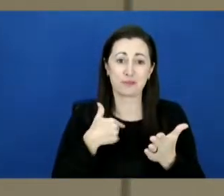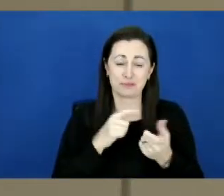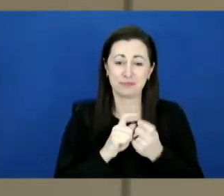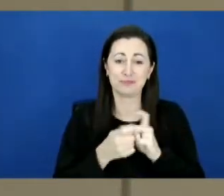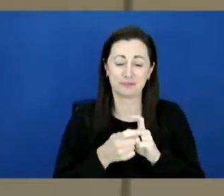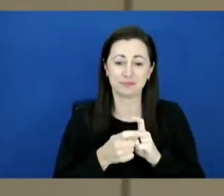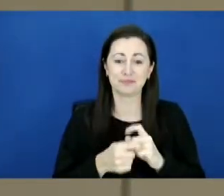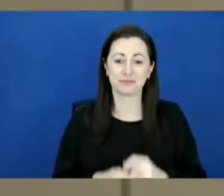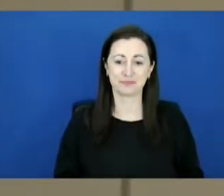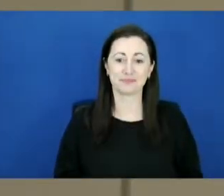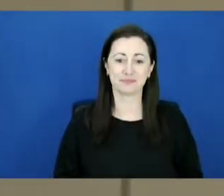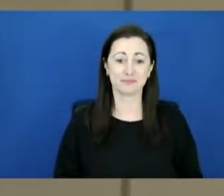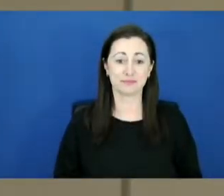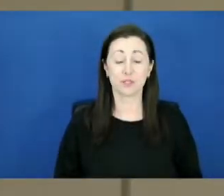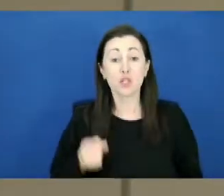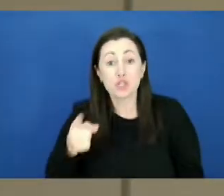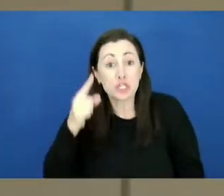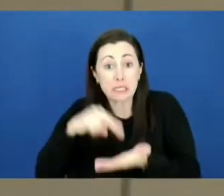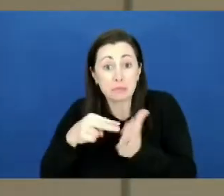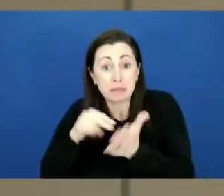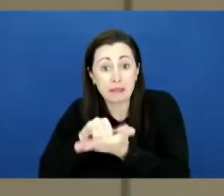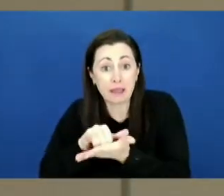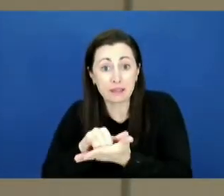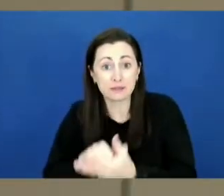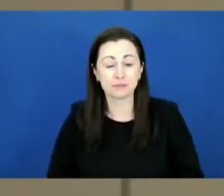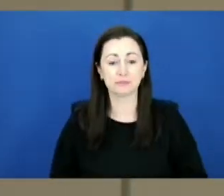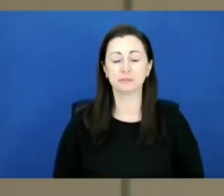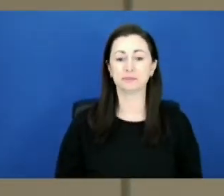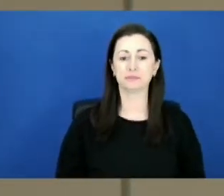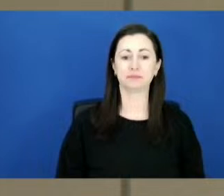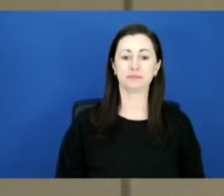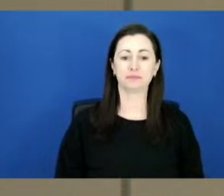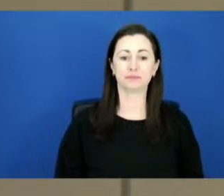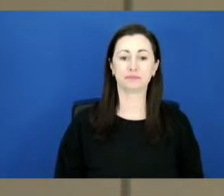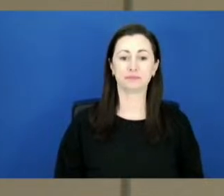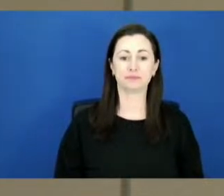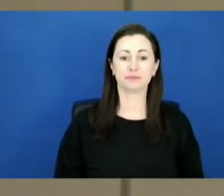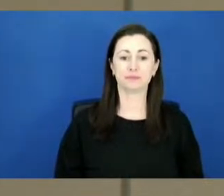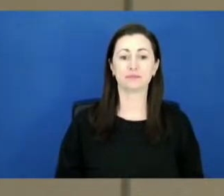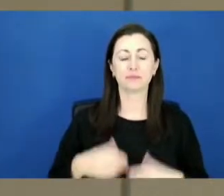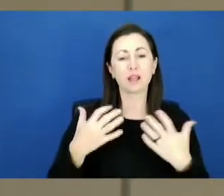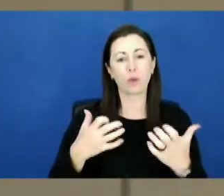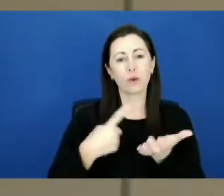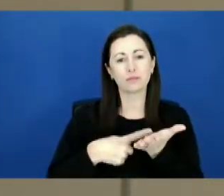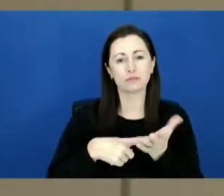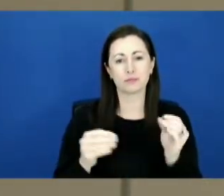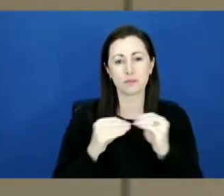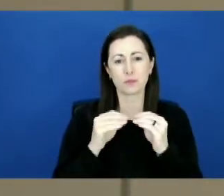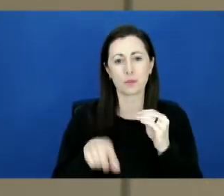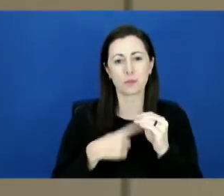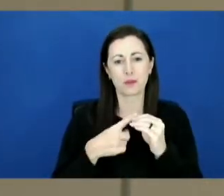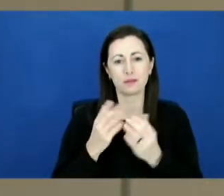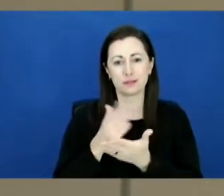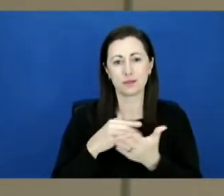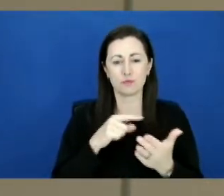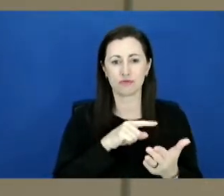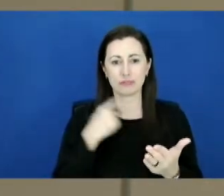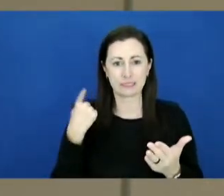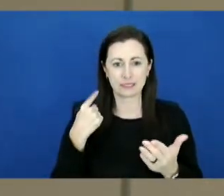HER VOTE.